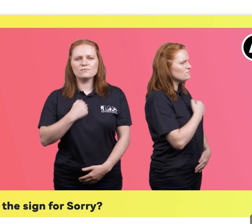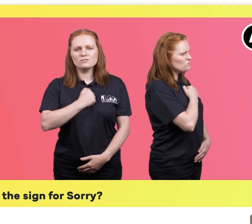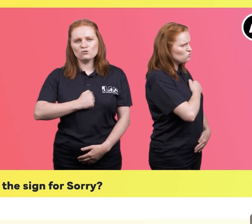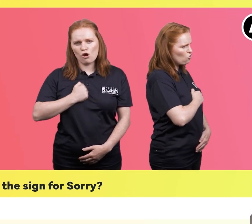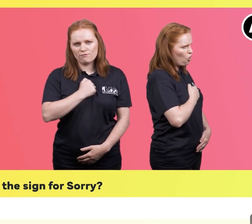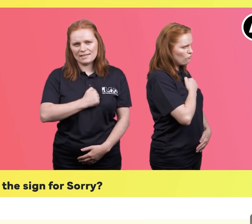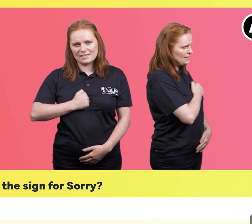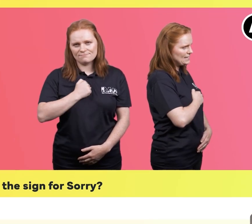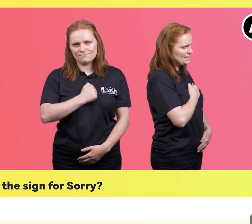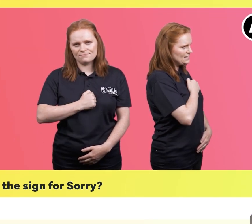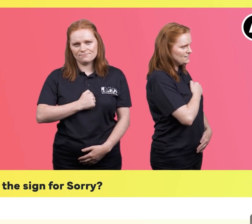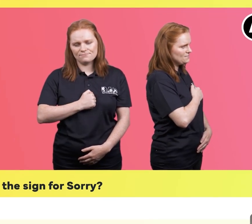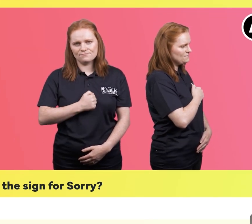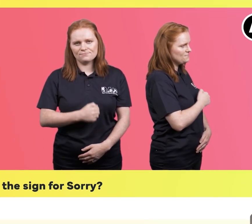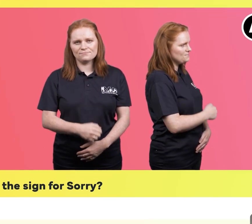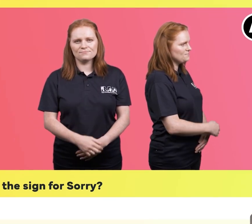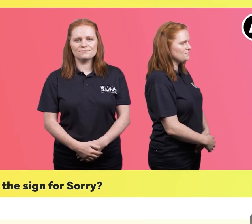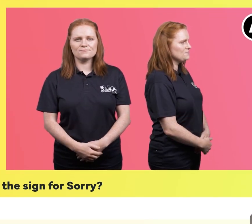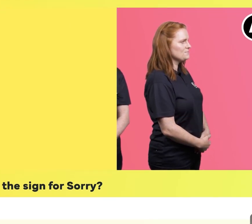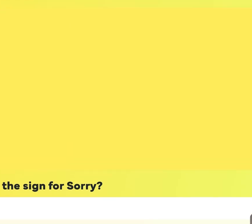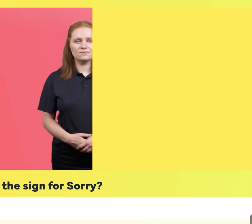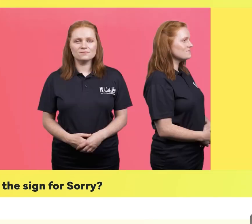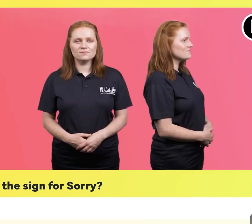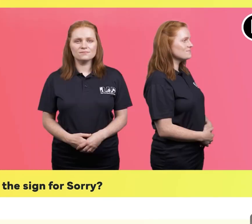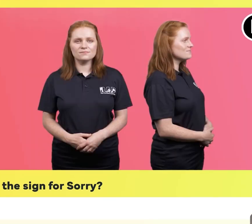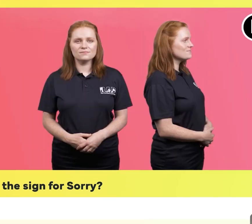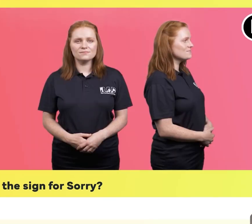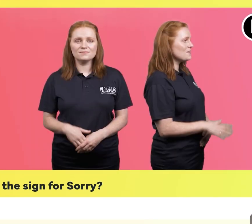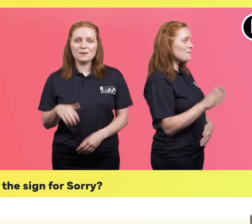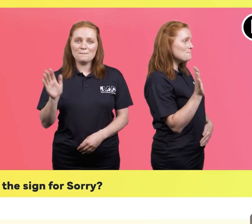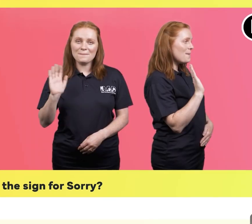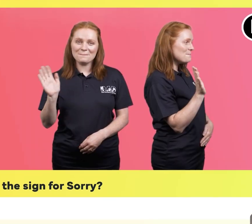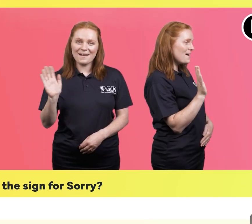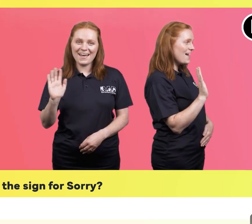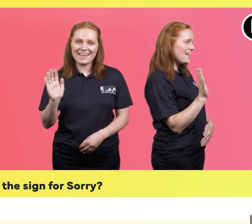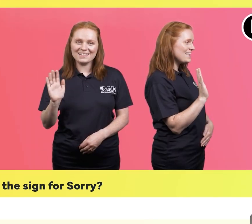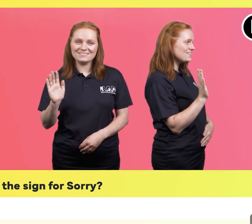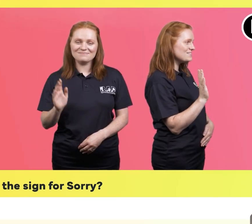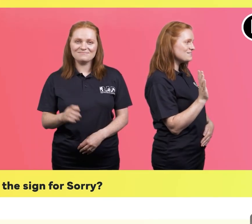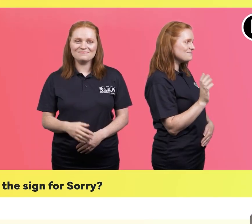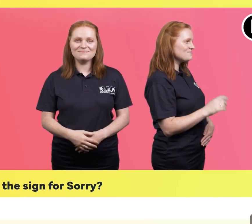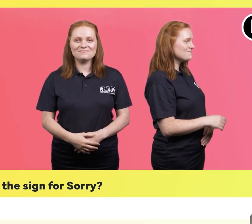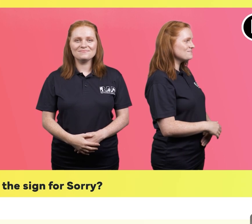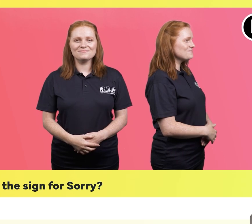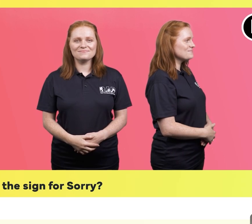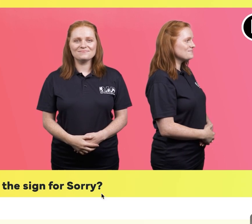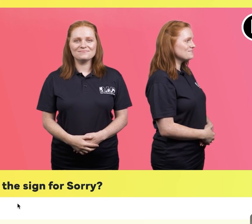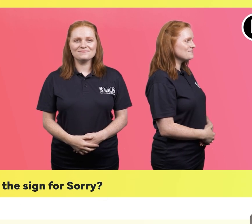quiz full of different types of lessons, some based on the lesson content and vocabulary, while others test attention and memory.